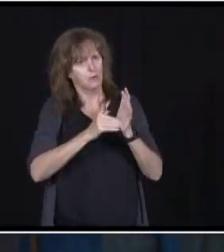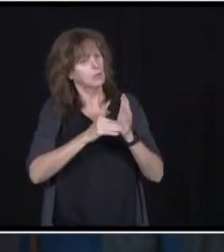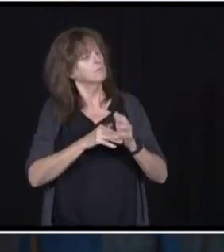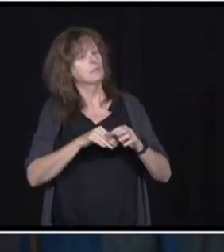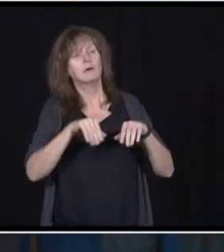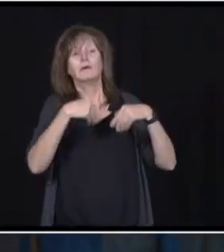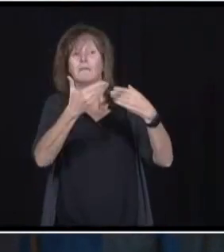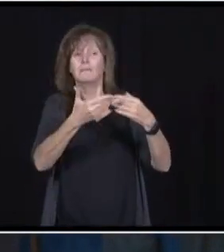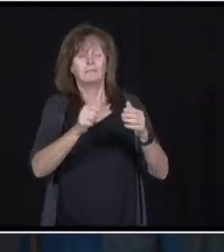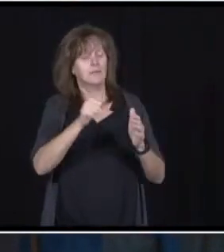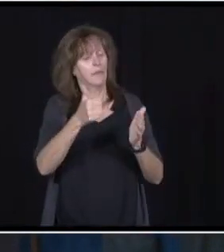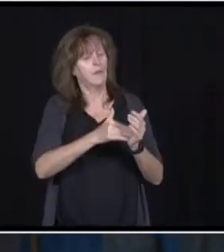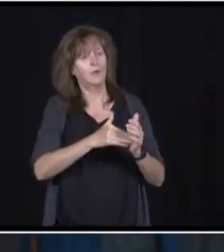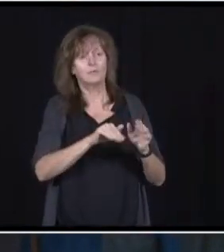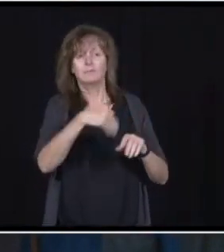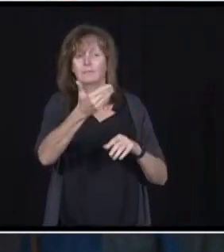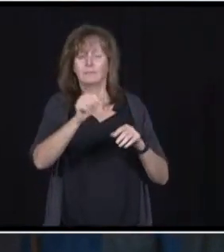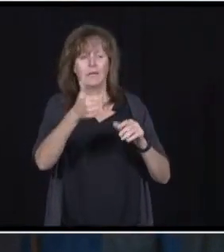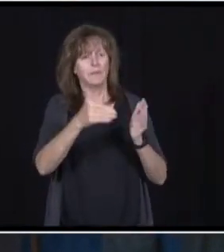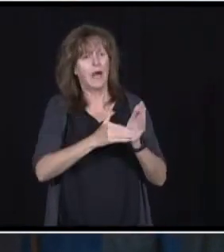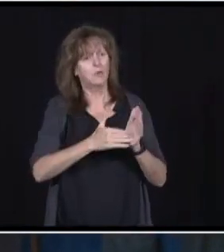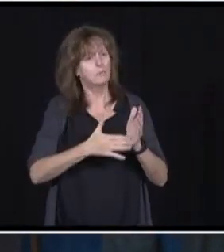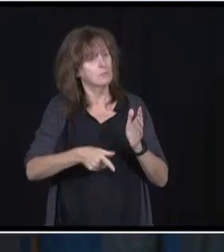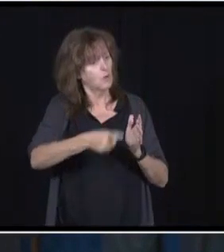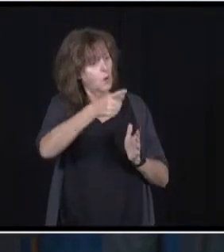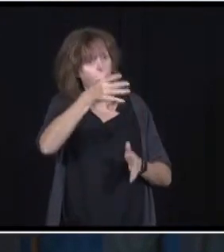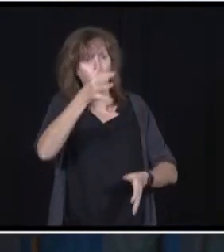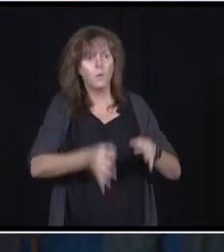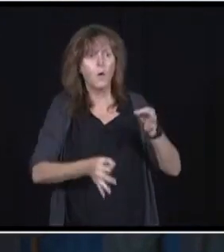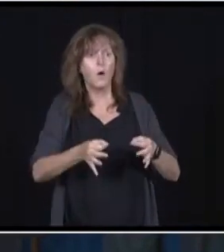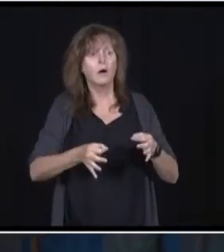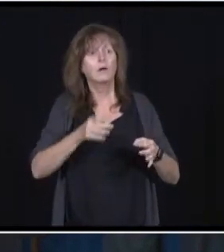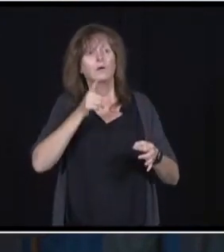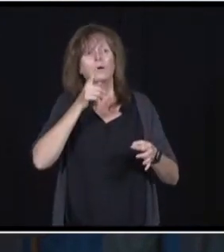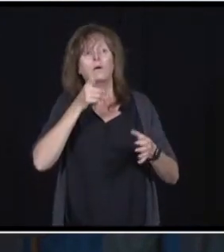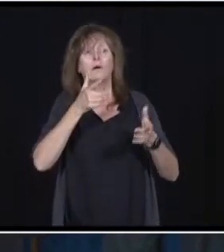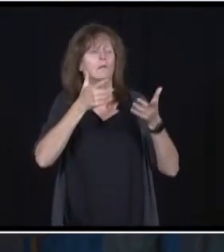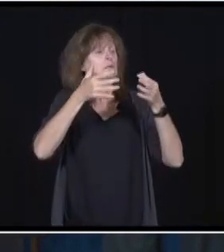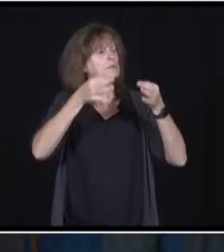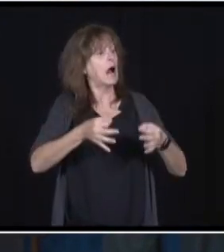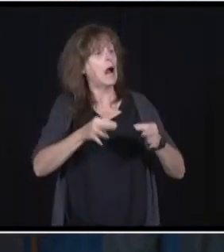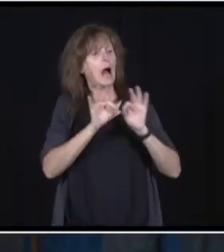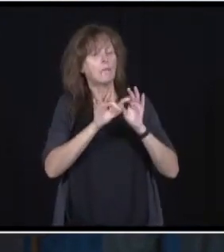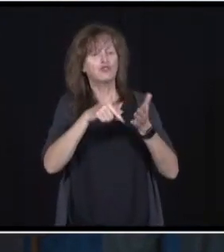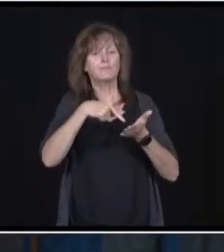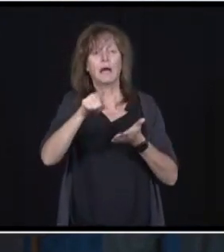The follow-up on those new fine amounts, will occurring offenders be find more and more as time goes on?